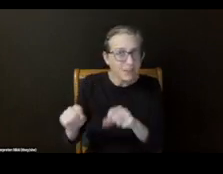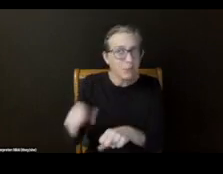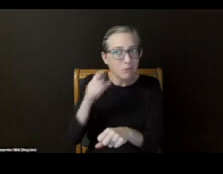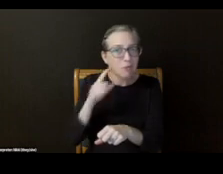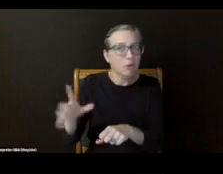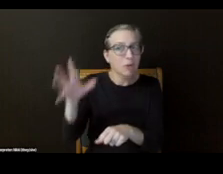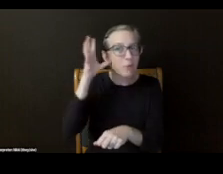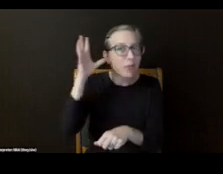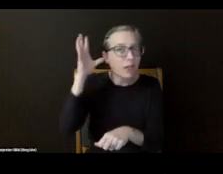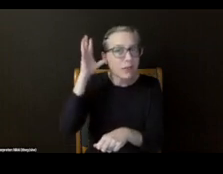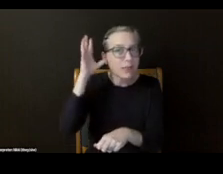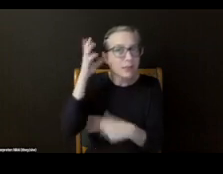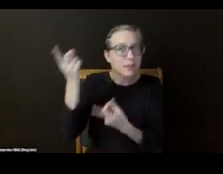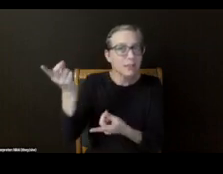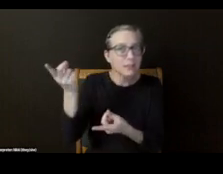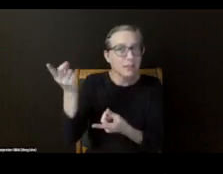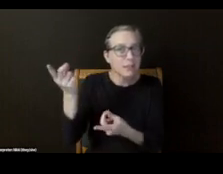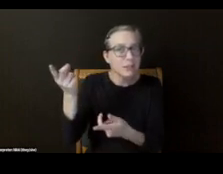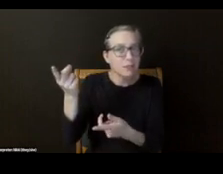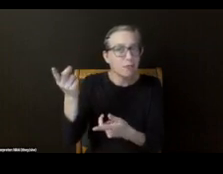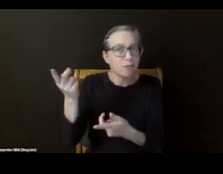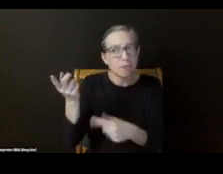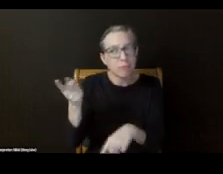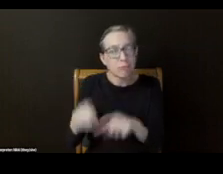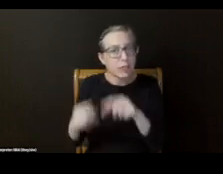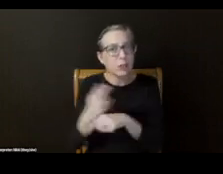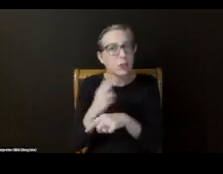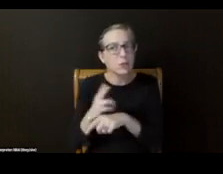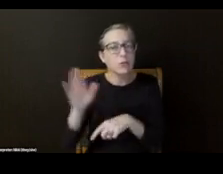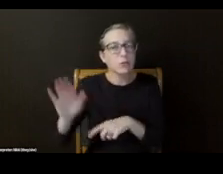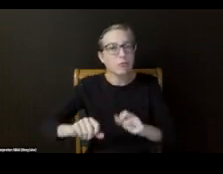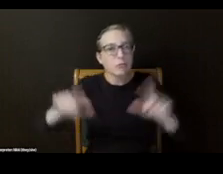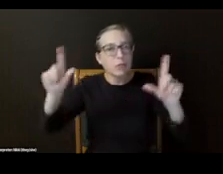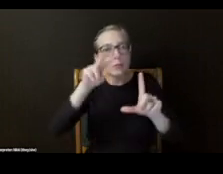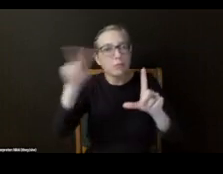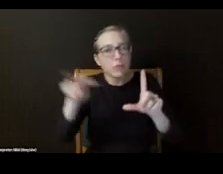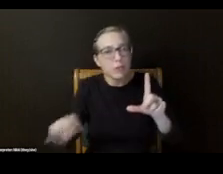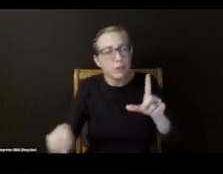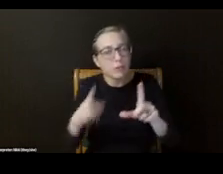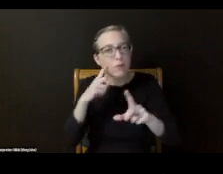whatever to access those information. And that can really